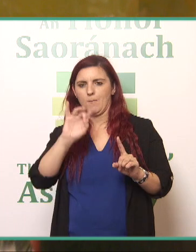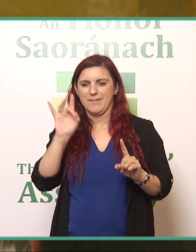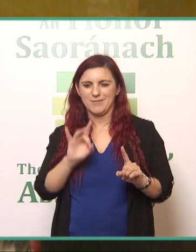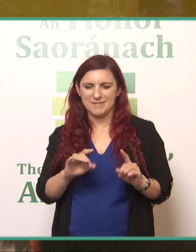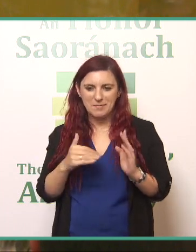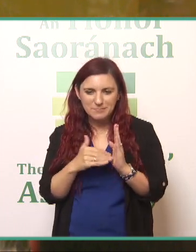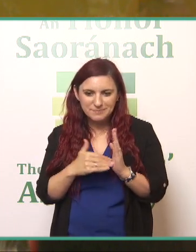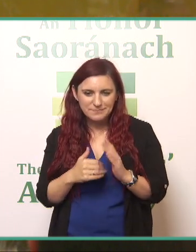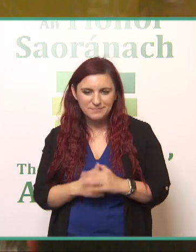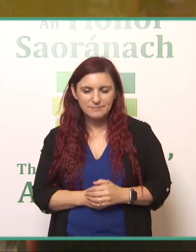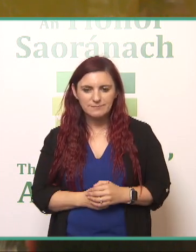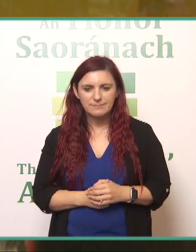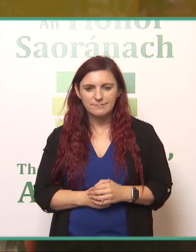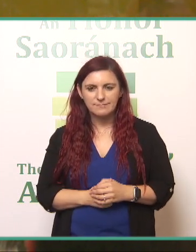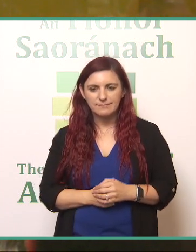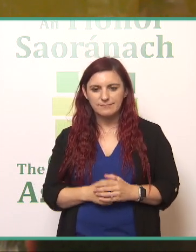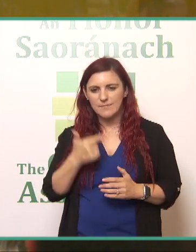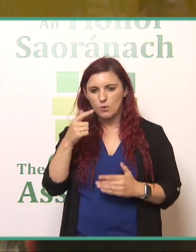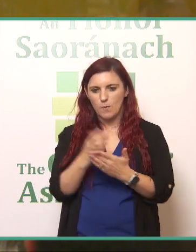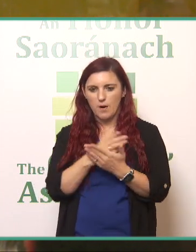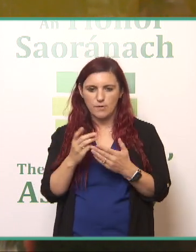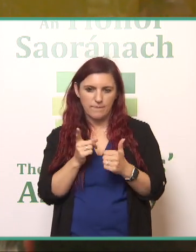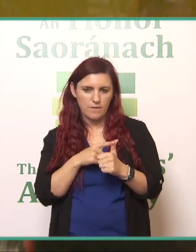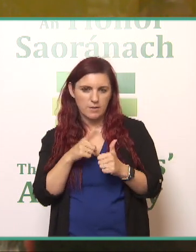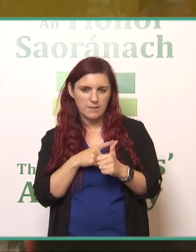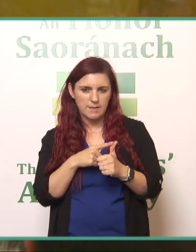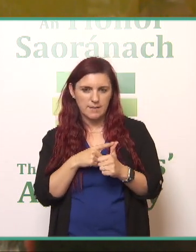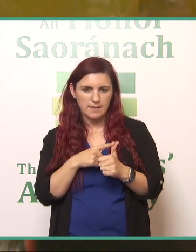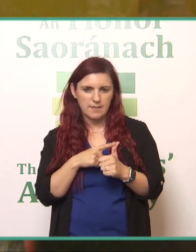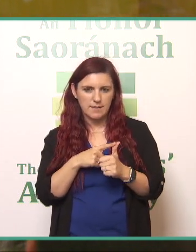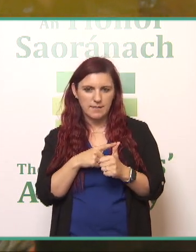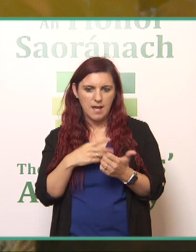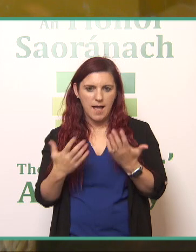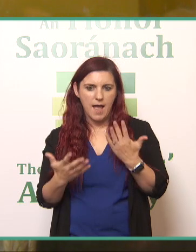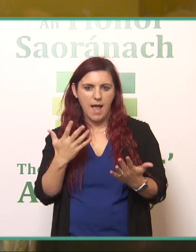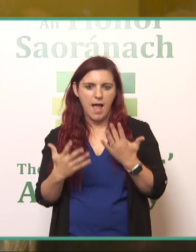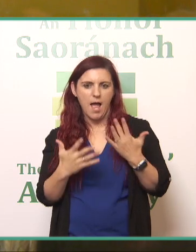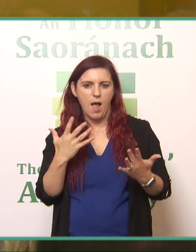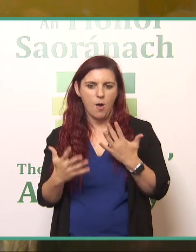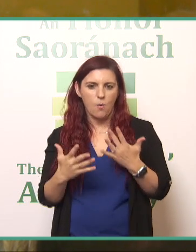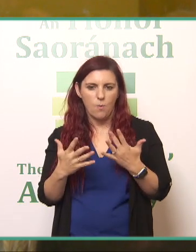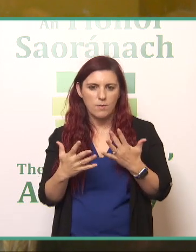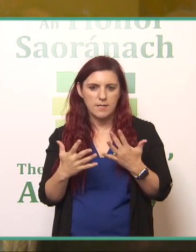It's a two-part firstly how did the non-native species of deer end up in Ireland?